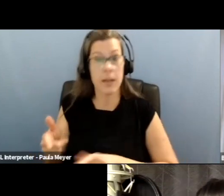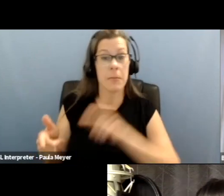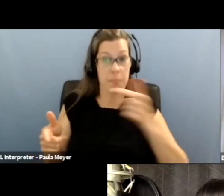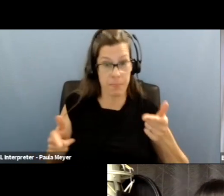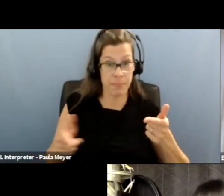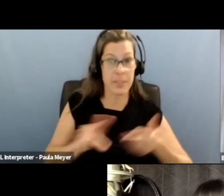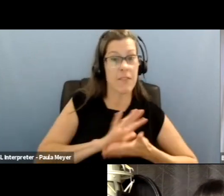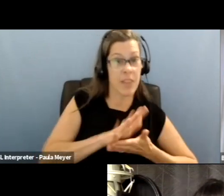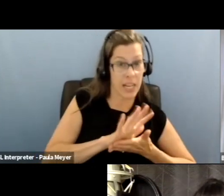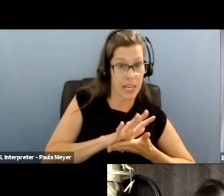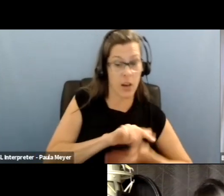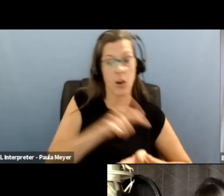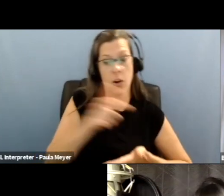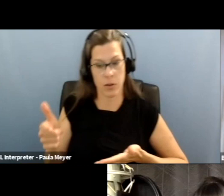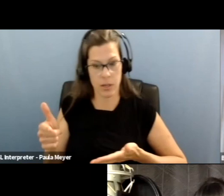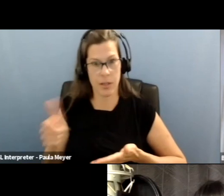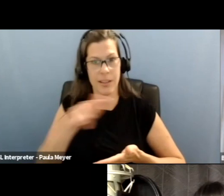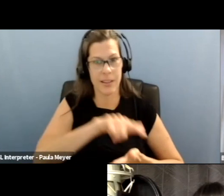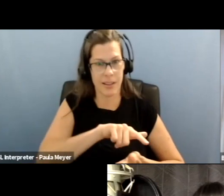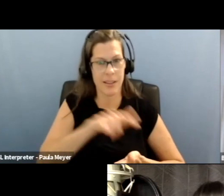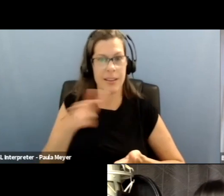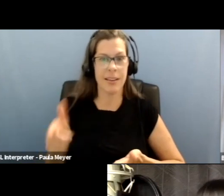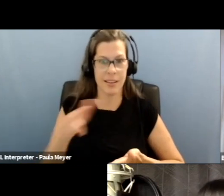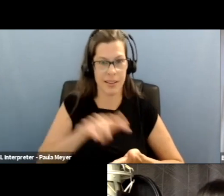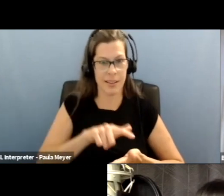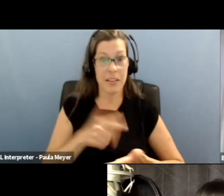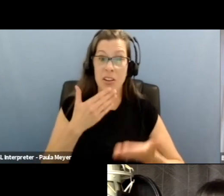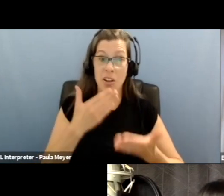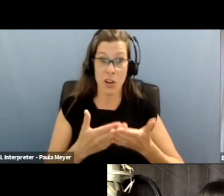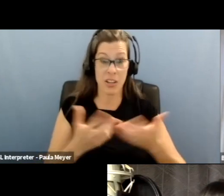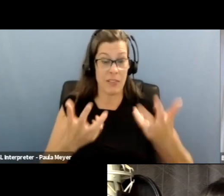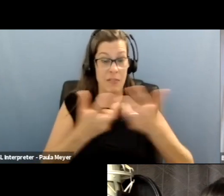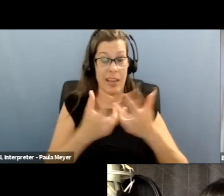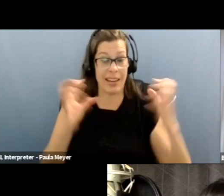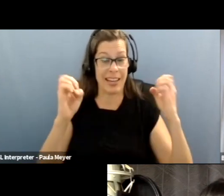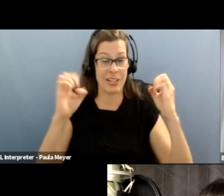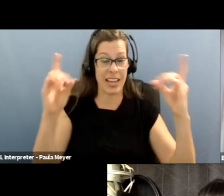I find that it works well in an educational setting, but you do have to be conscious of the fact,